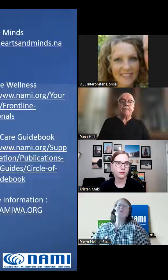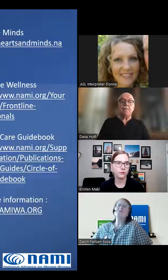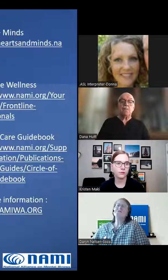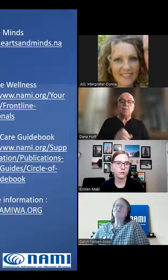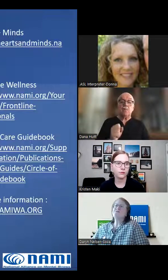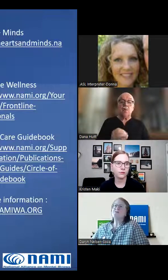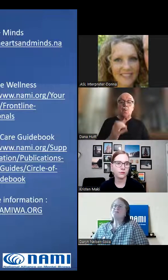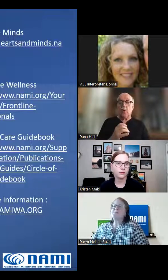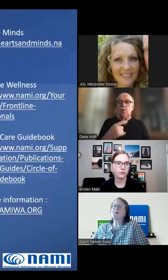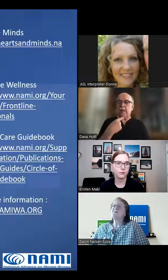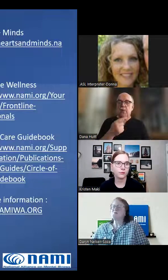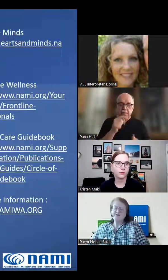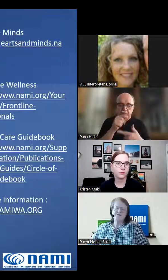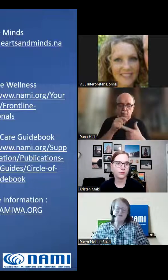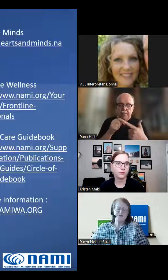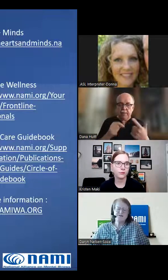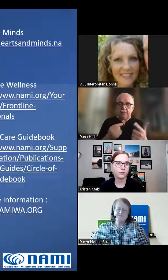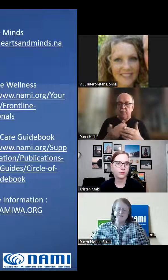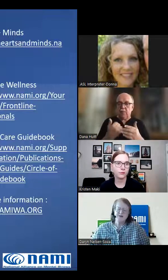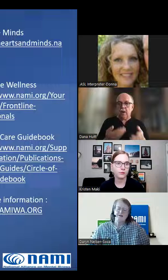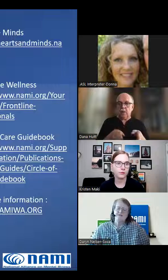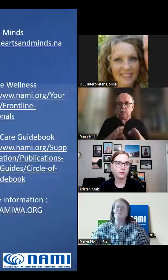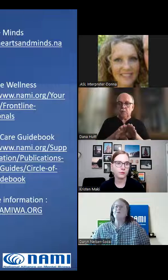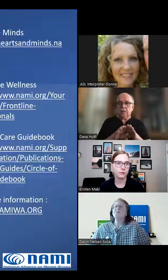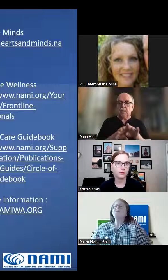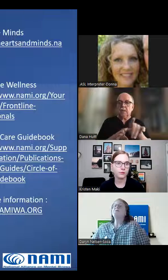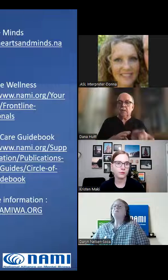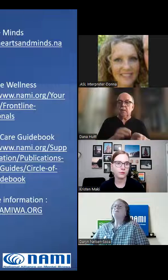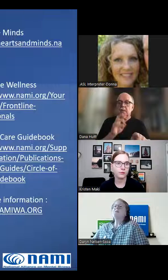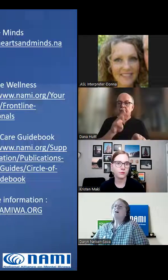adult children aren't required to take as much, but it's